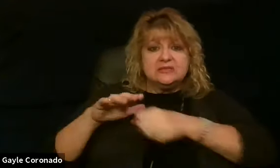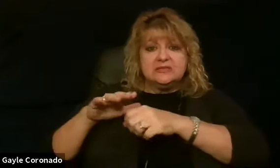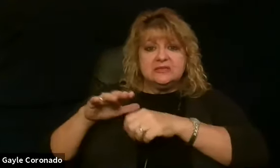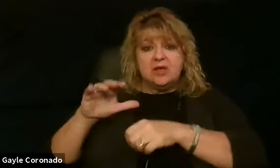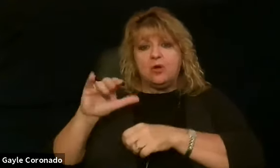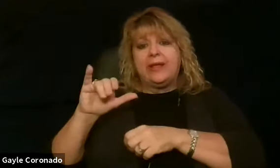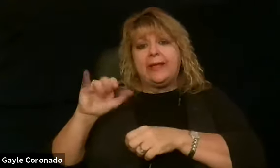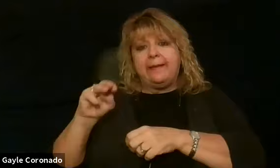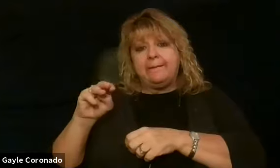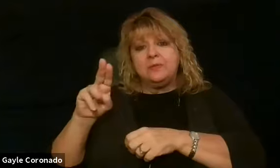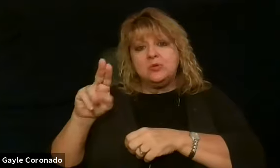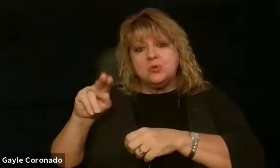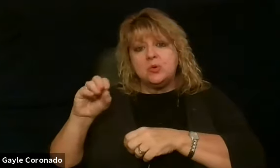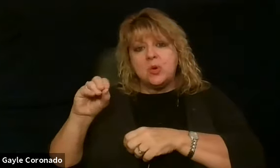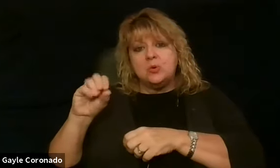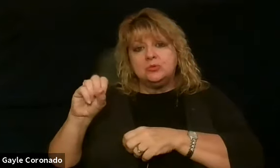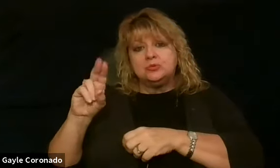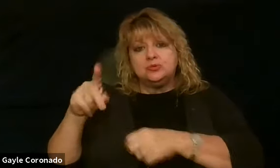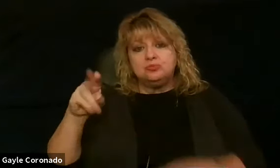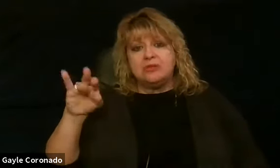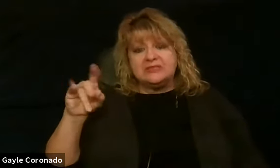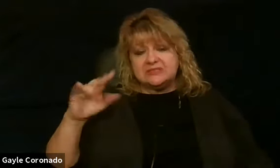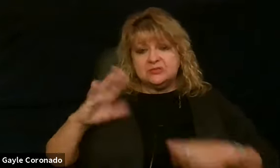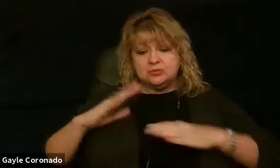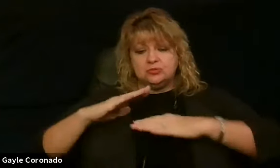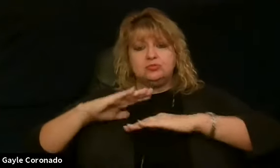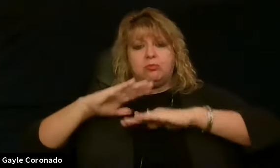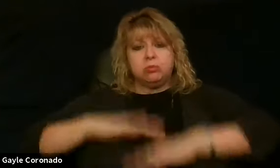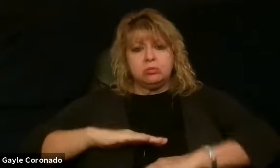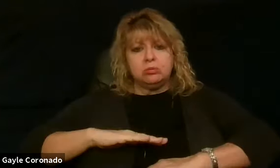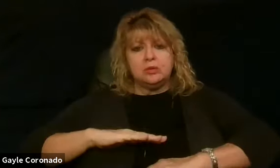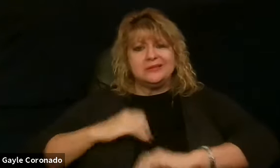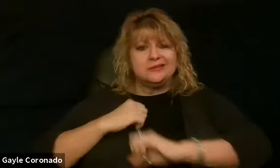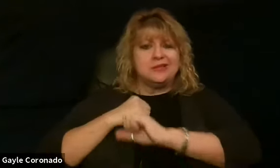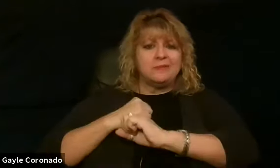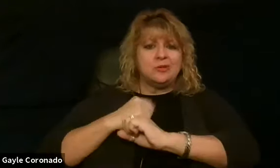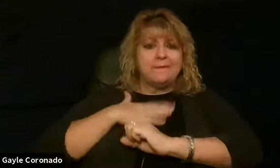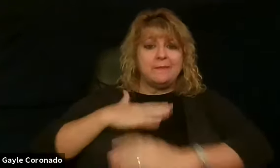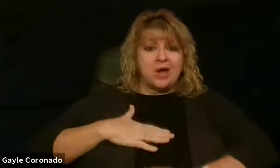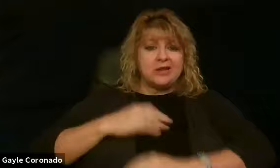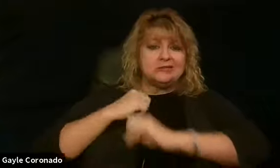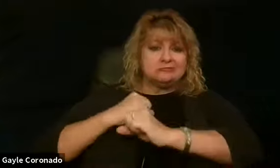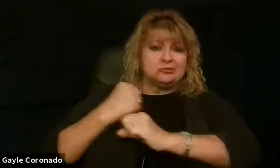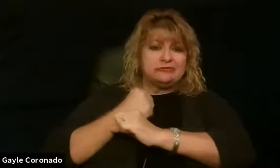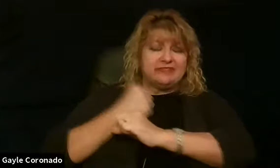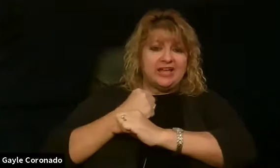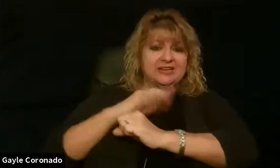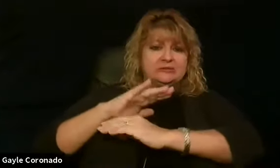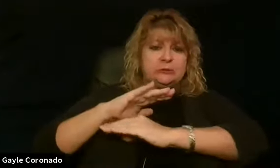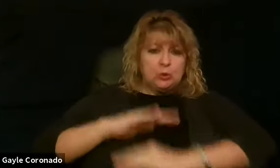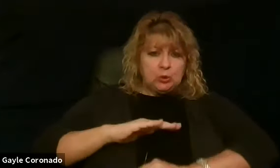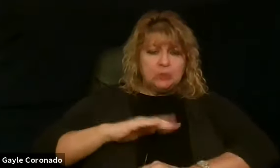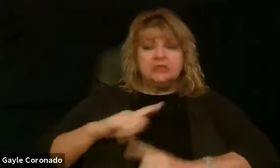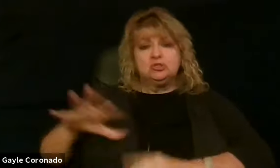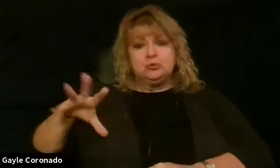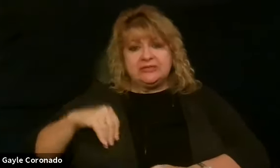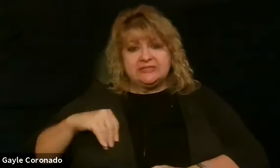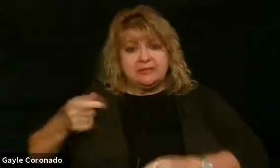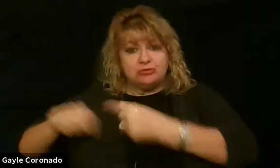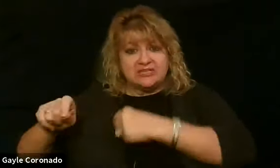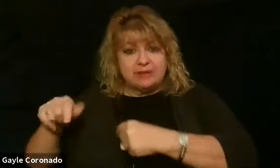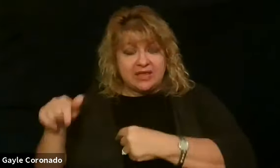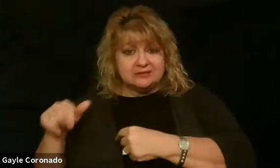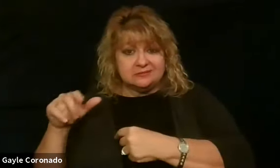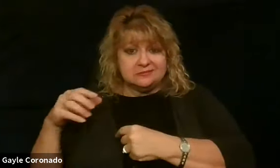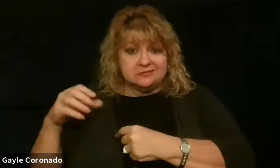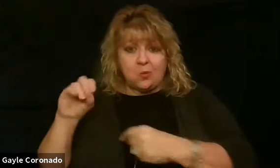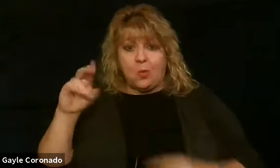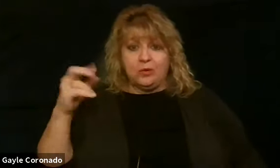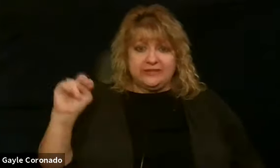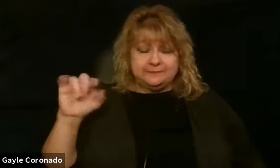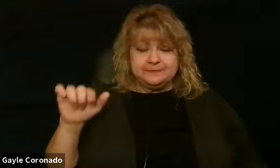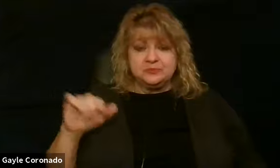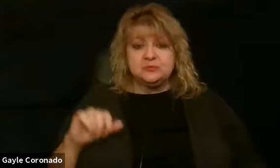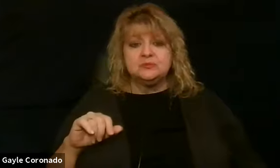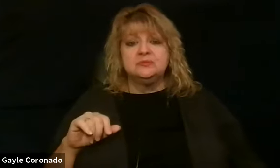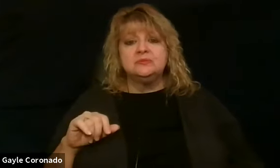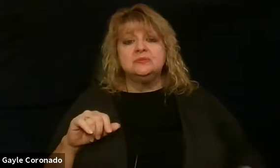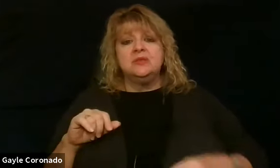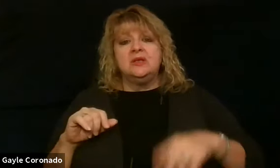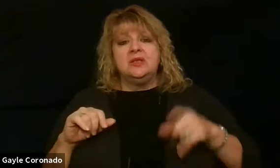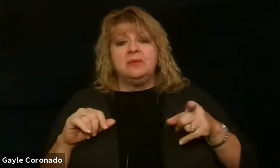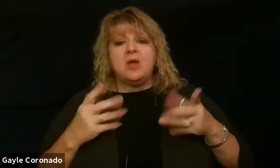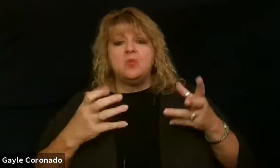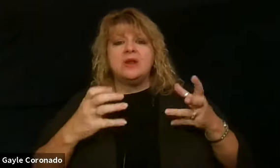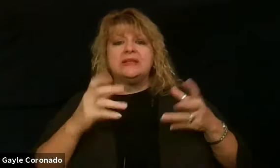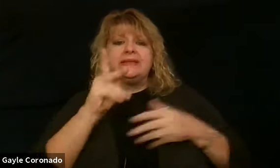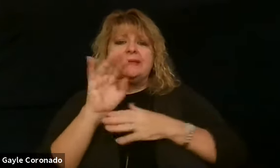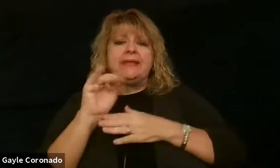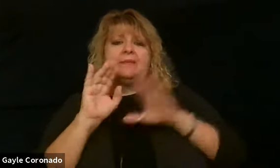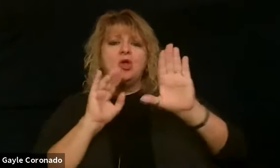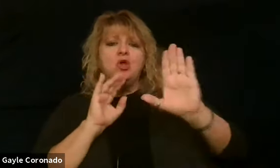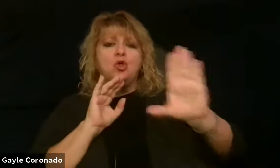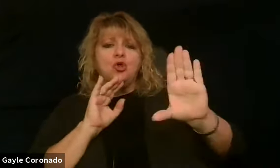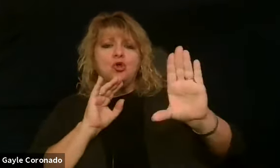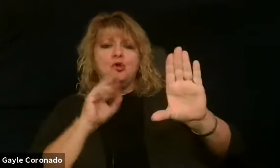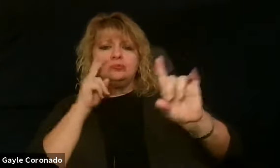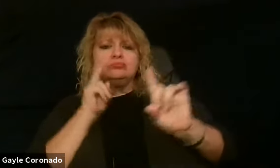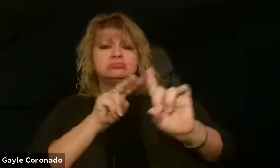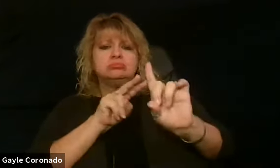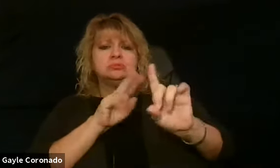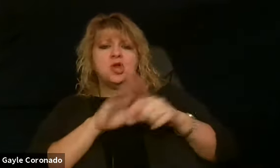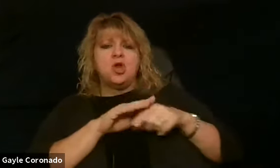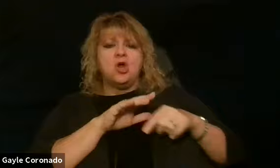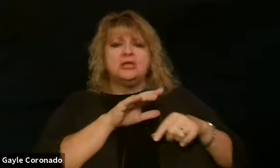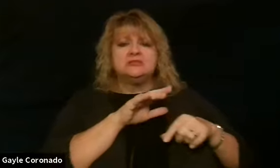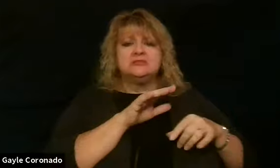So, I wanted to get Kim's take on whether it's more difficult to live a self determined life as a person with a disability, compared to a non disabled person.